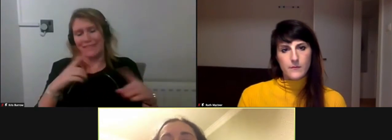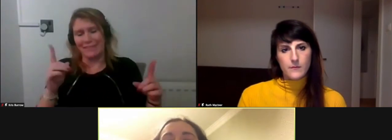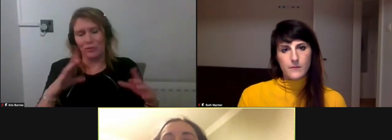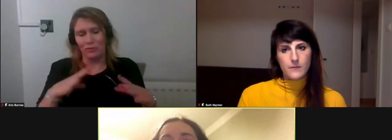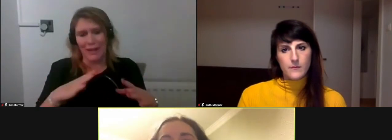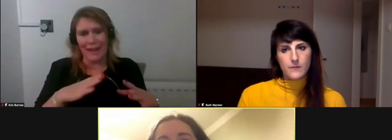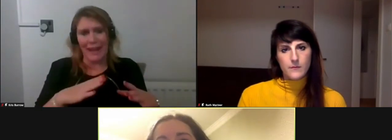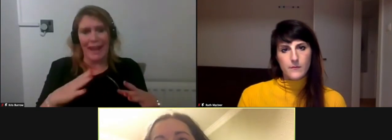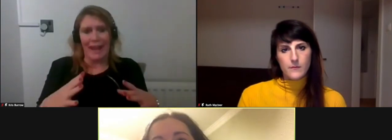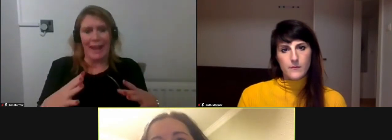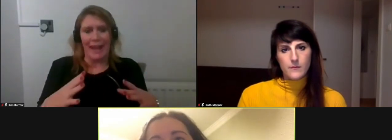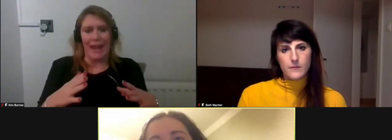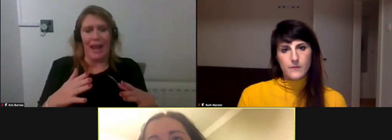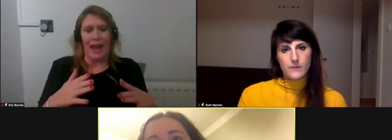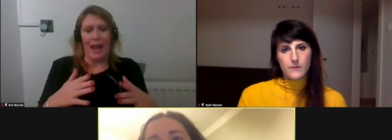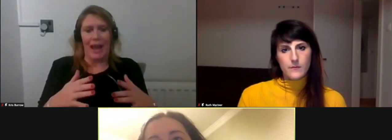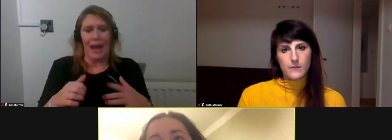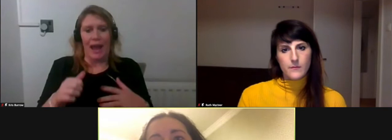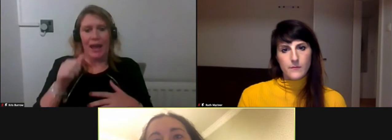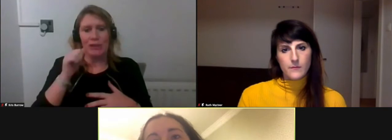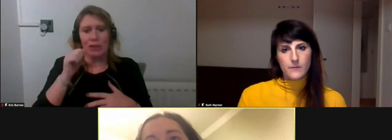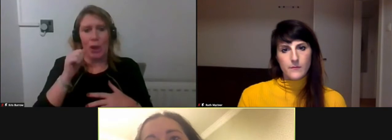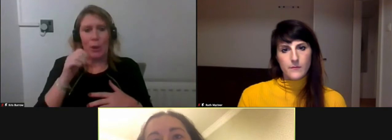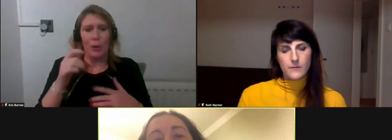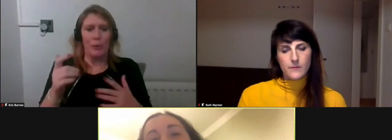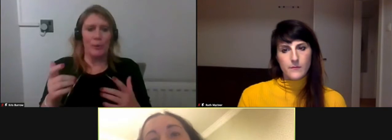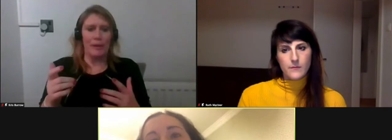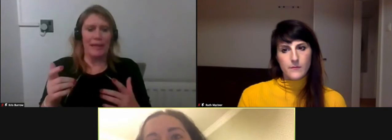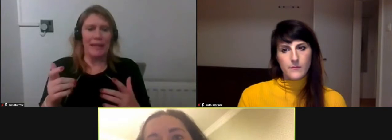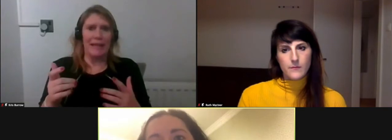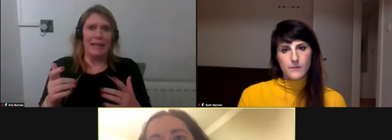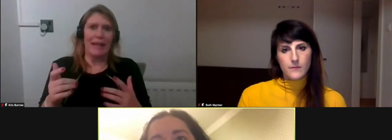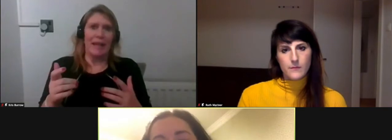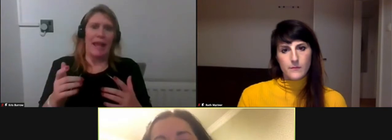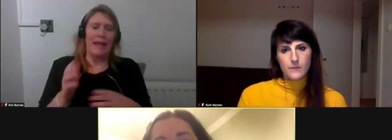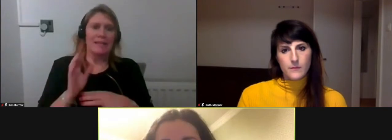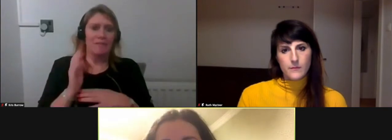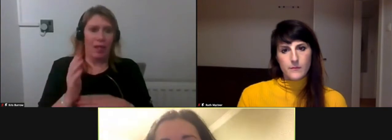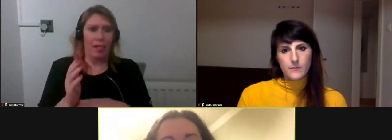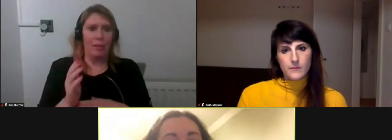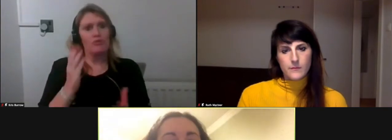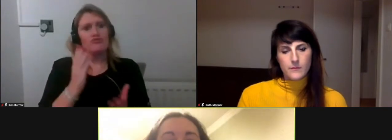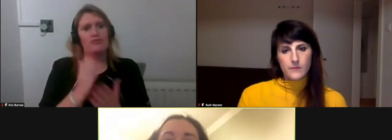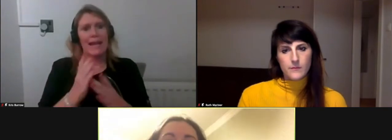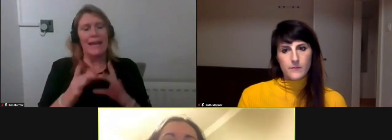I know we have made a radio, but it's very much audio-based performance, and how much